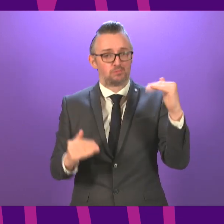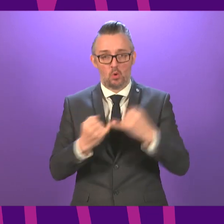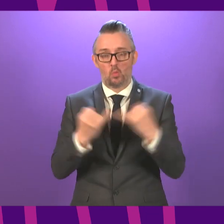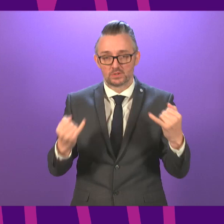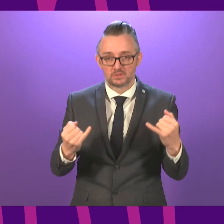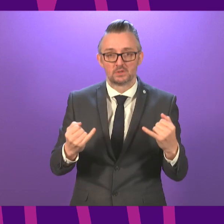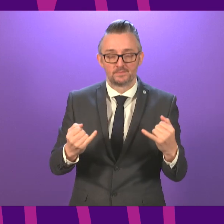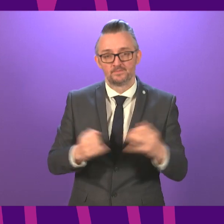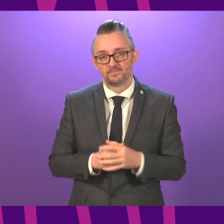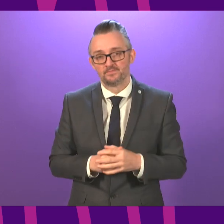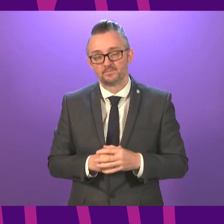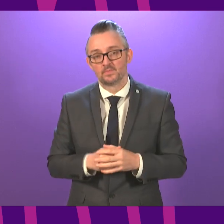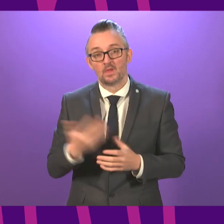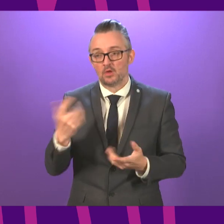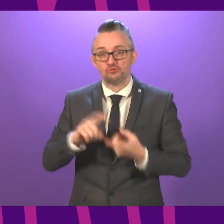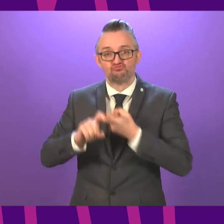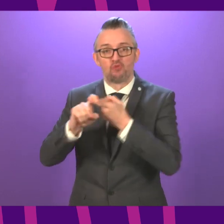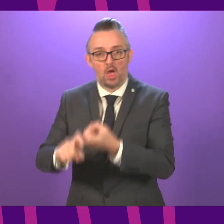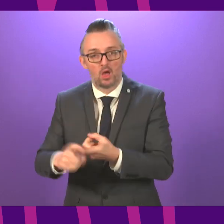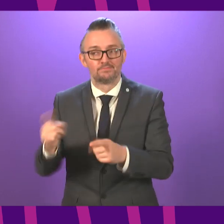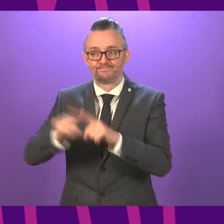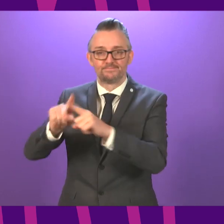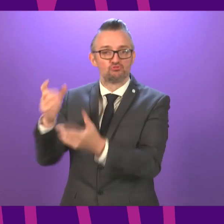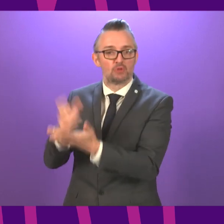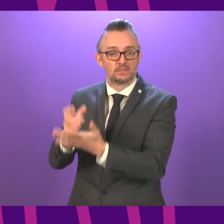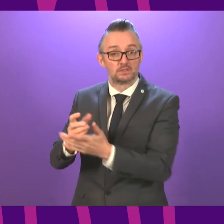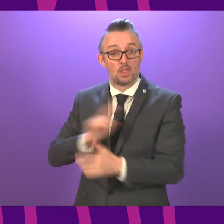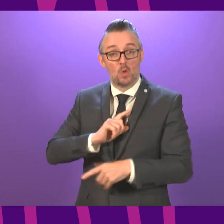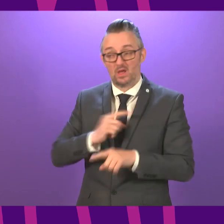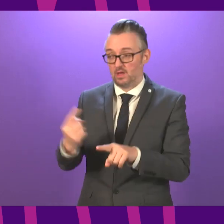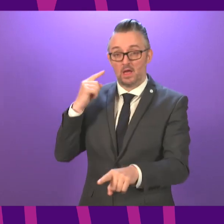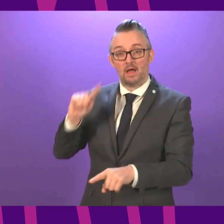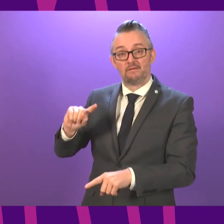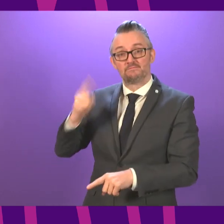the end of November a £100 million package of measures to support vulnerable people,